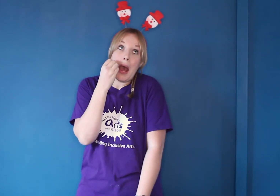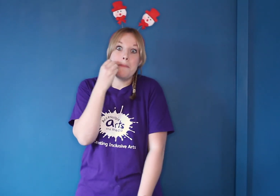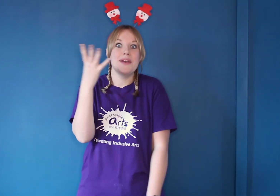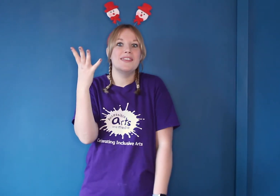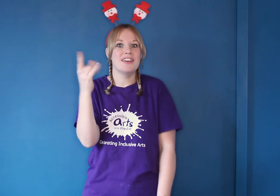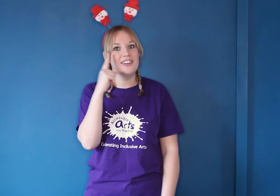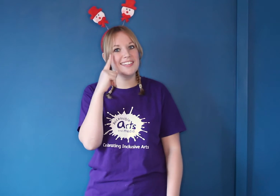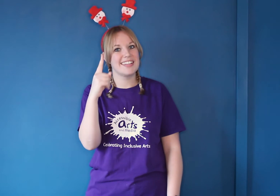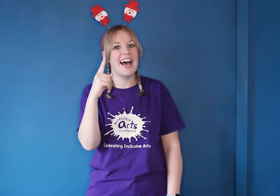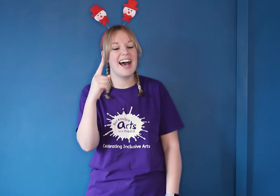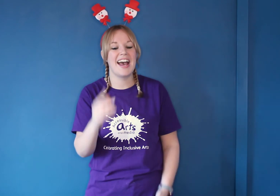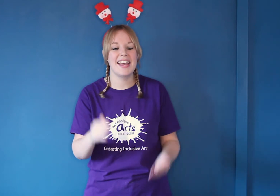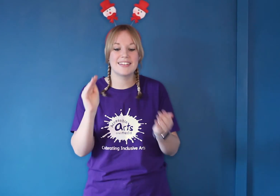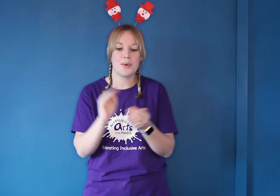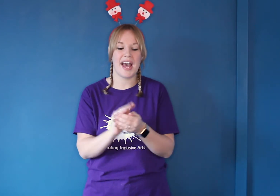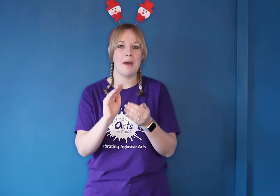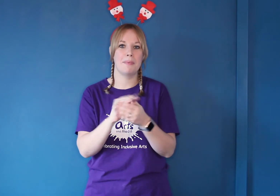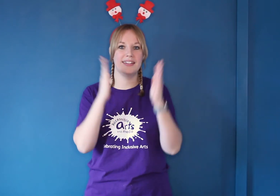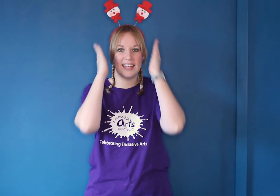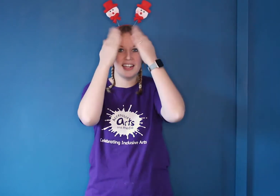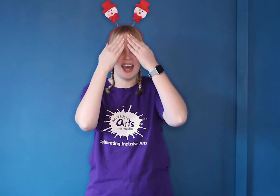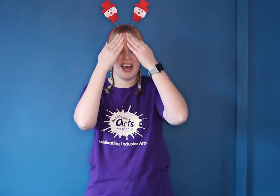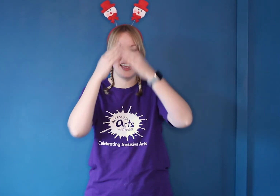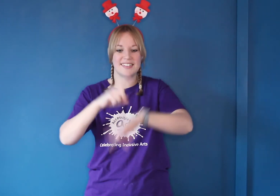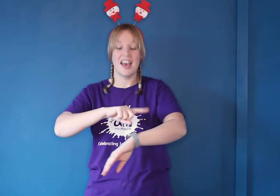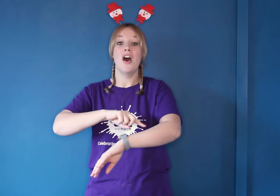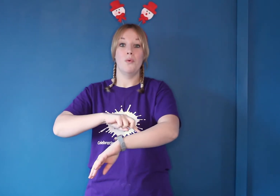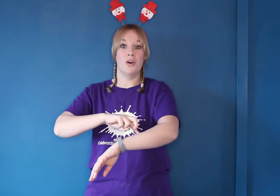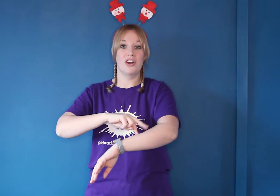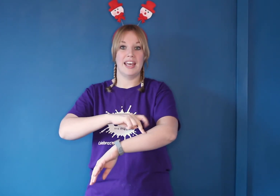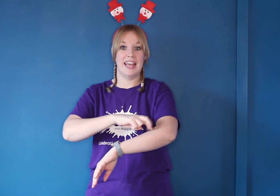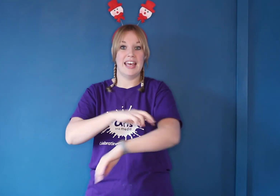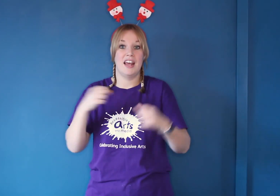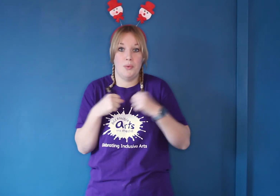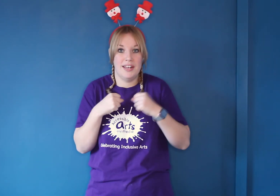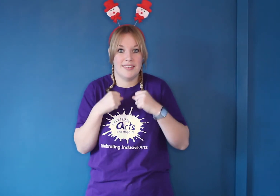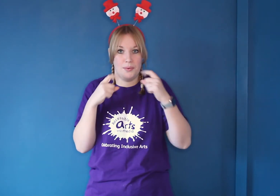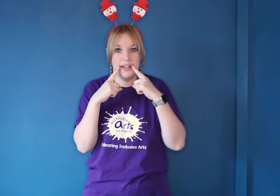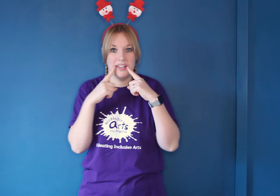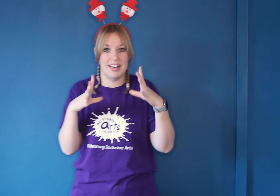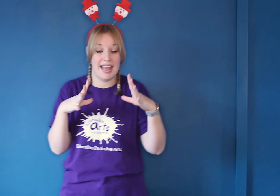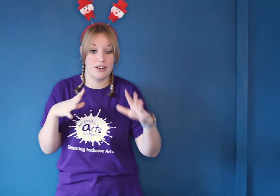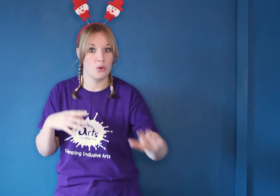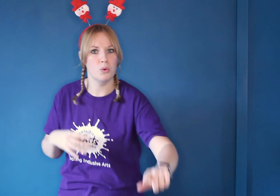A beautiful sight, we’re happy tonight. Walking in a winter wonderland.